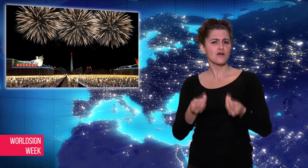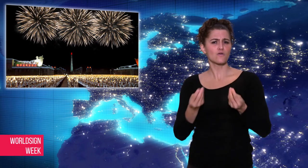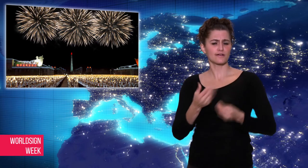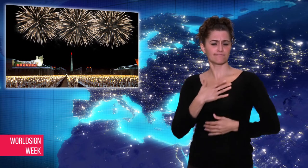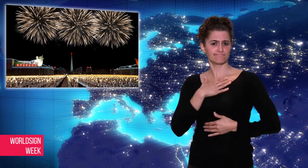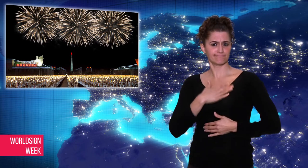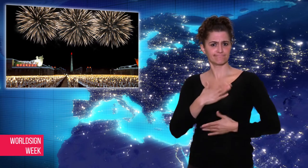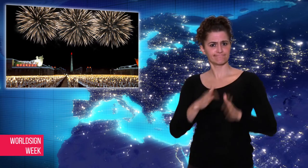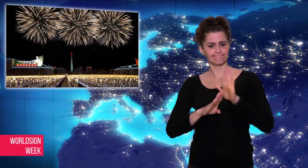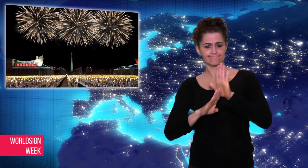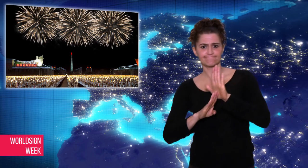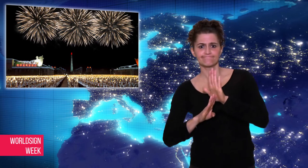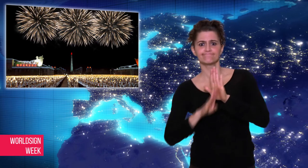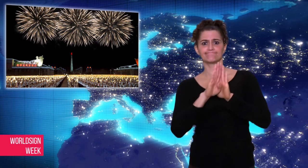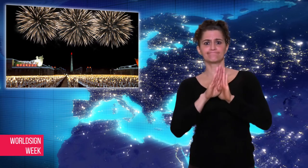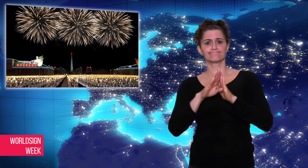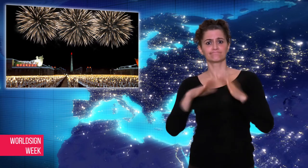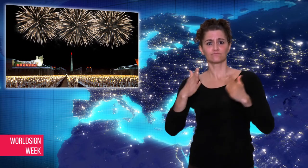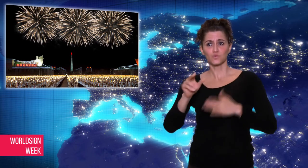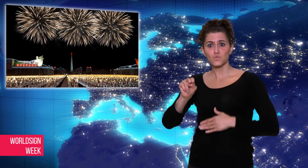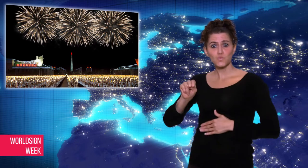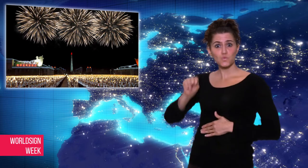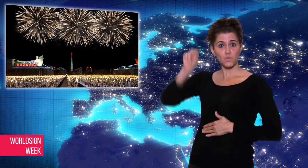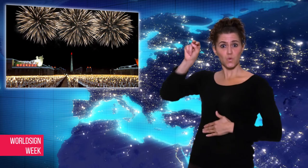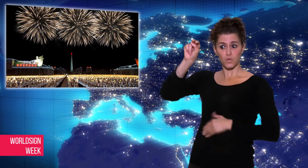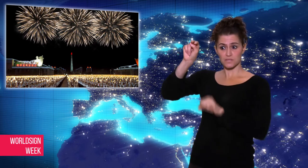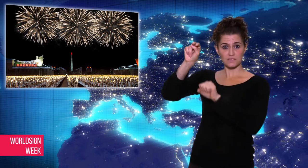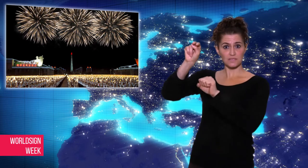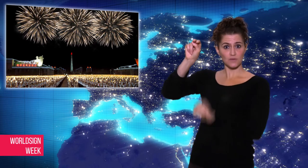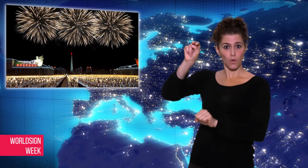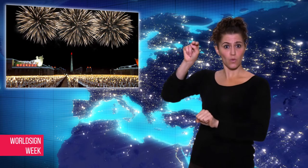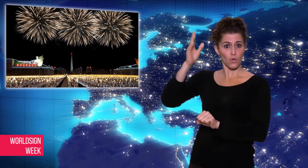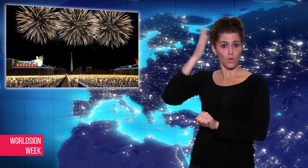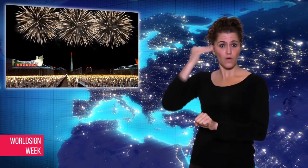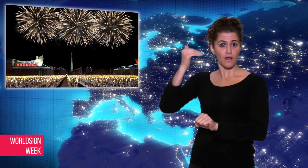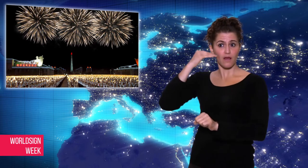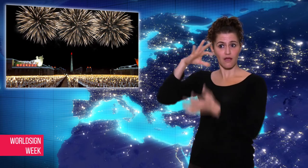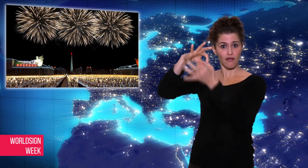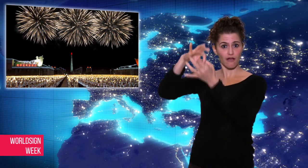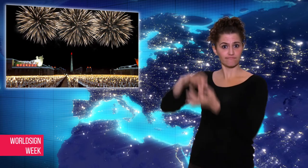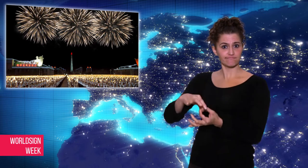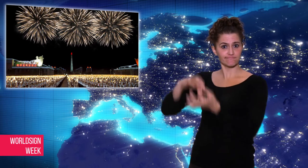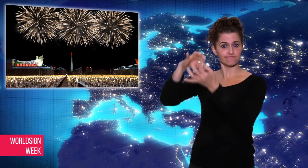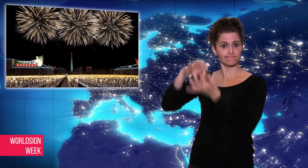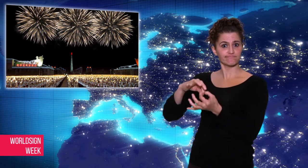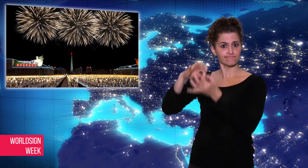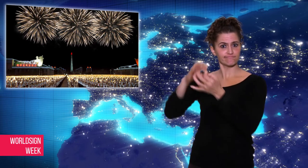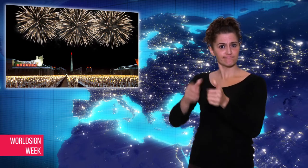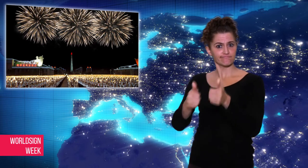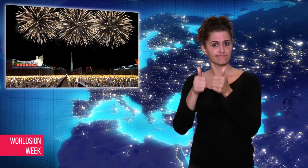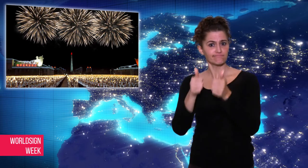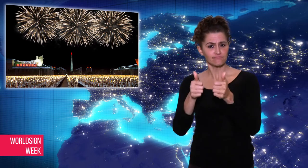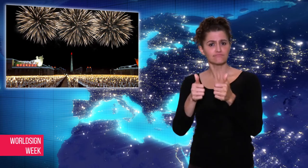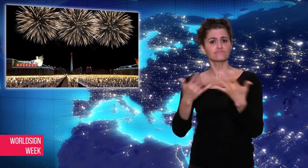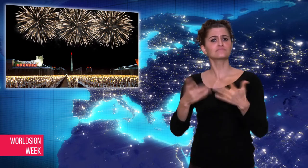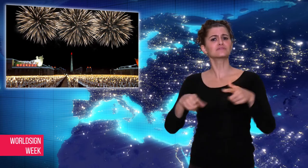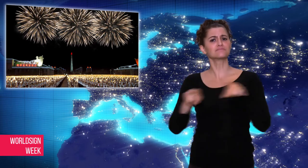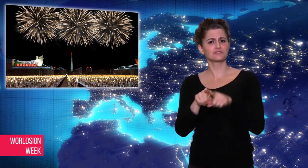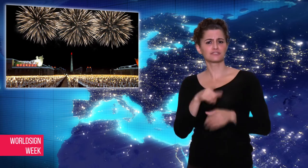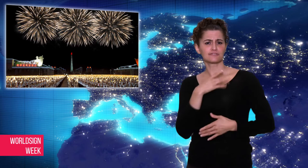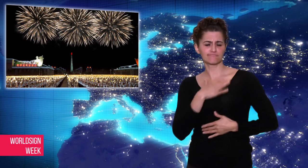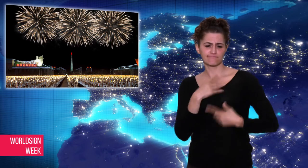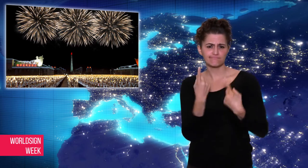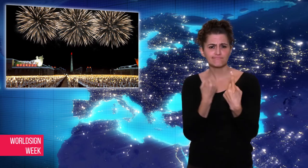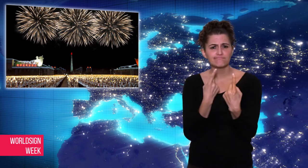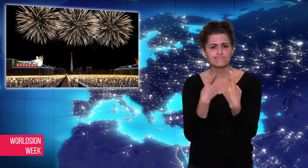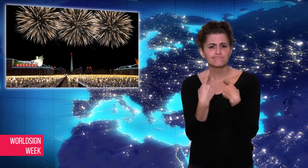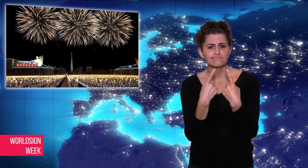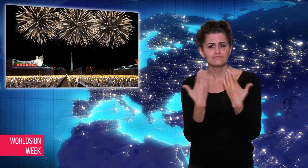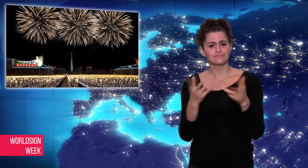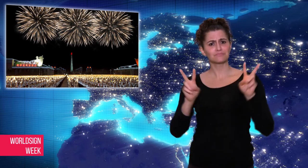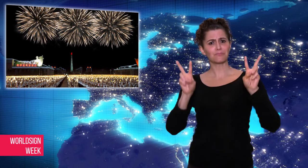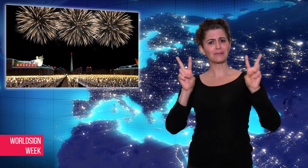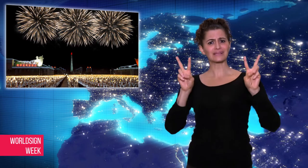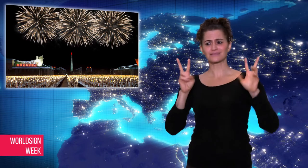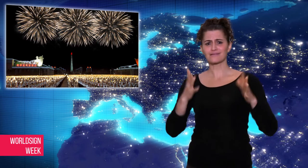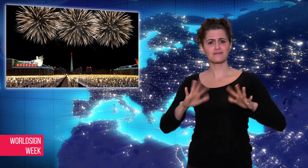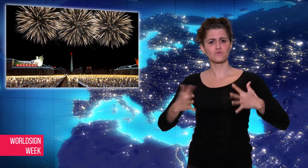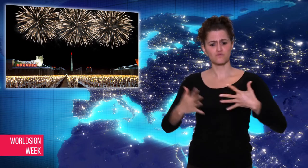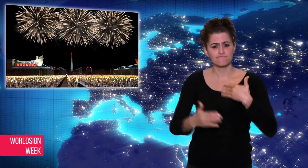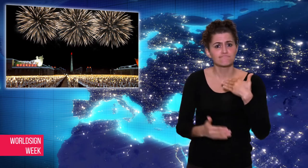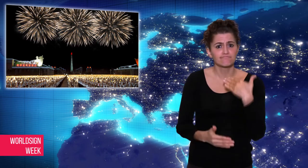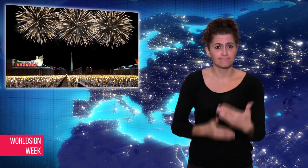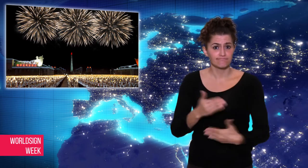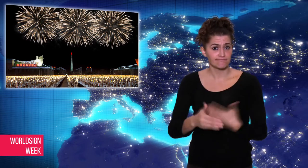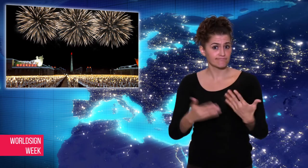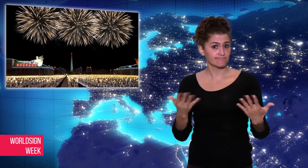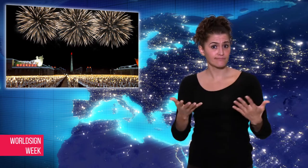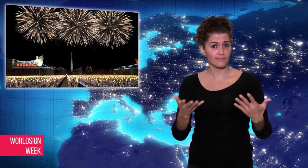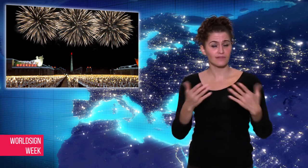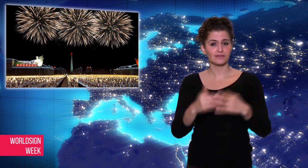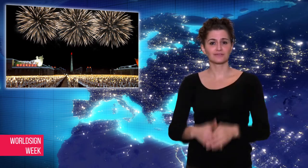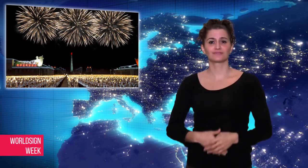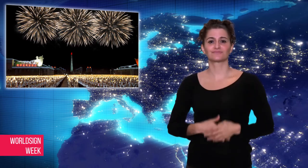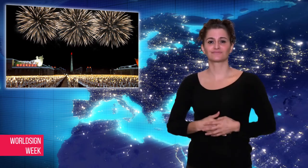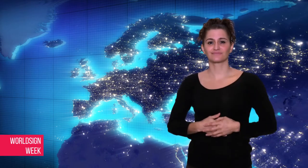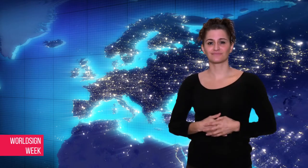North-South relations and the peace process.